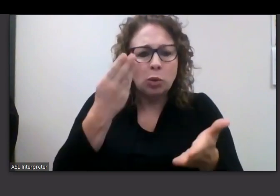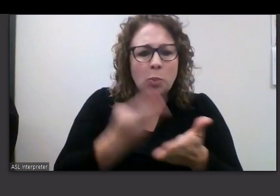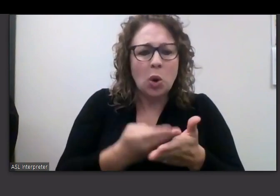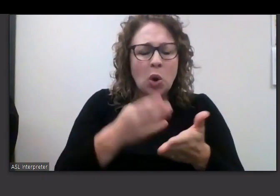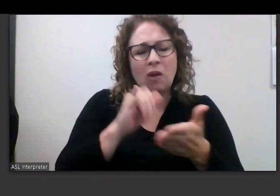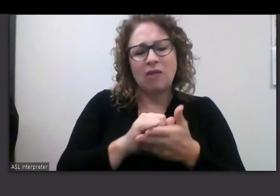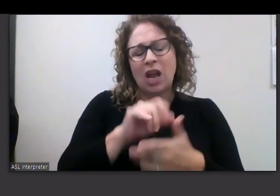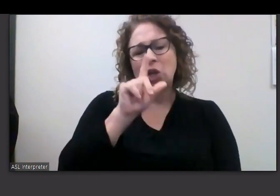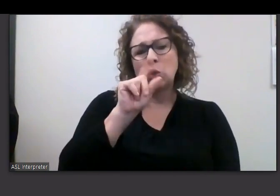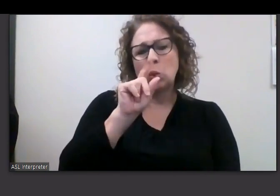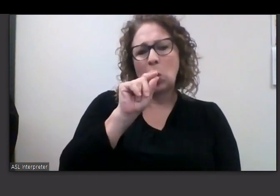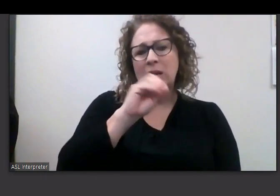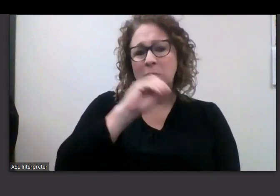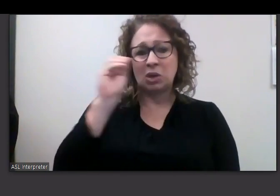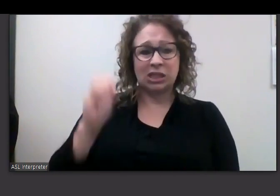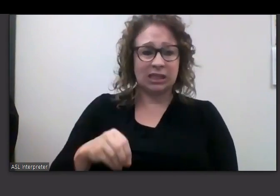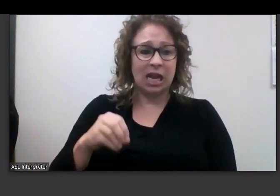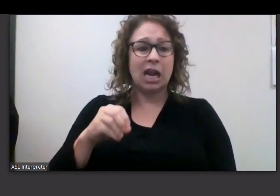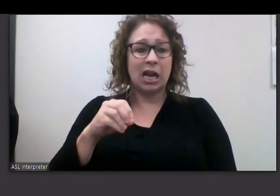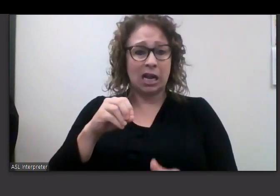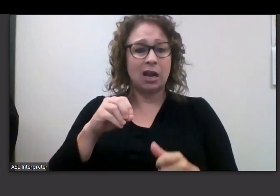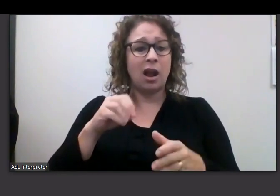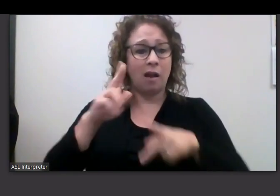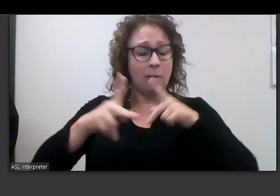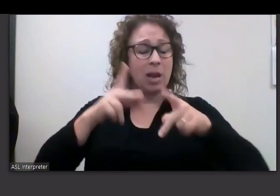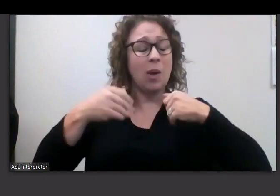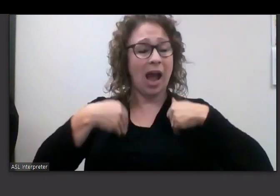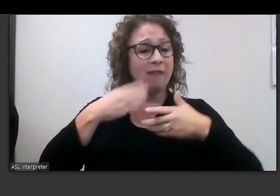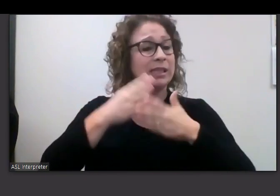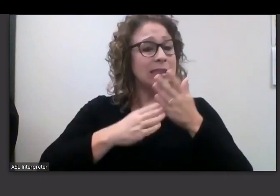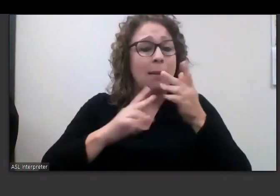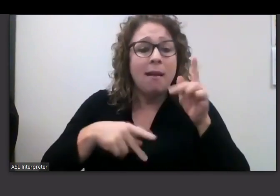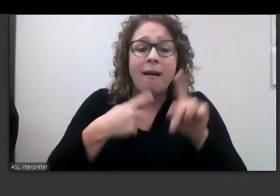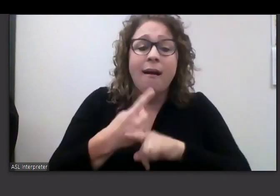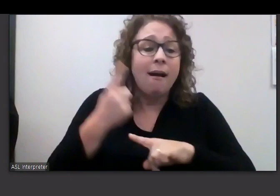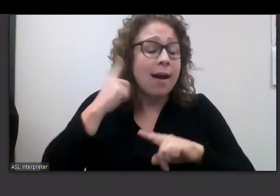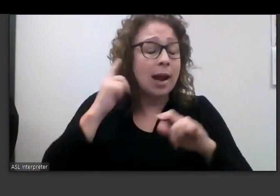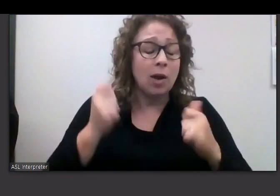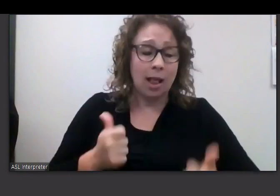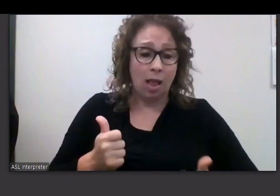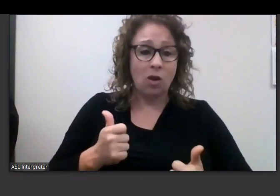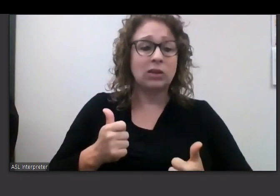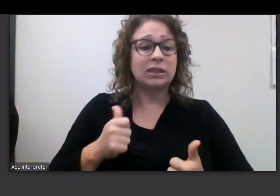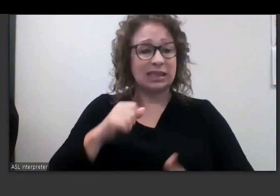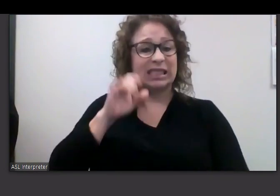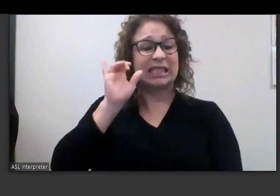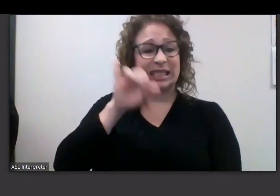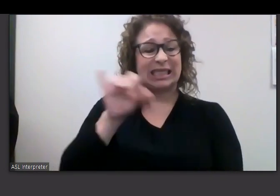has a hearing loss of some type, as Betsy pointed out earlier